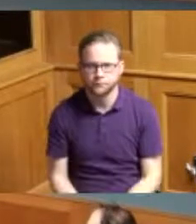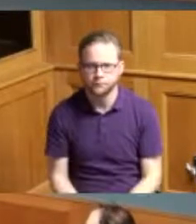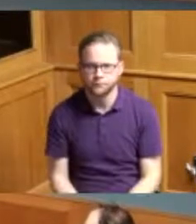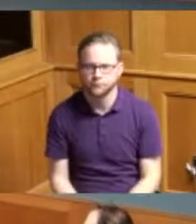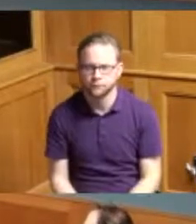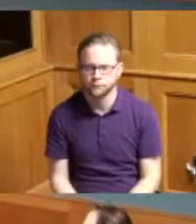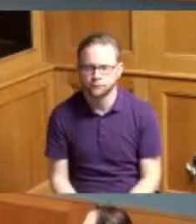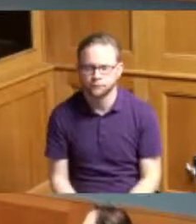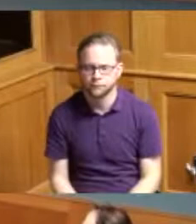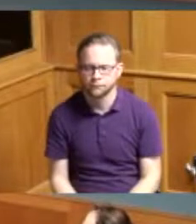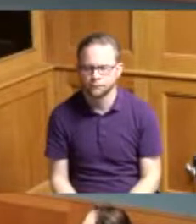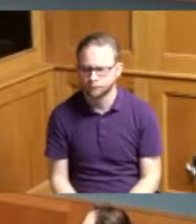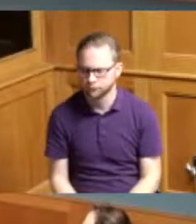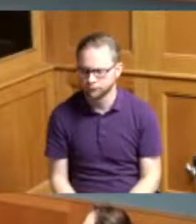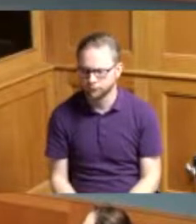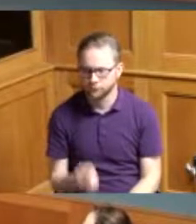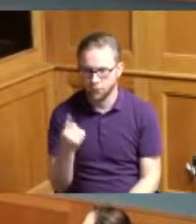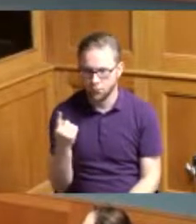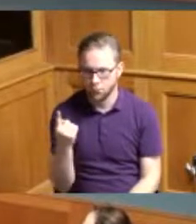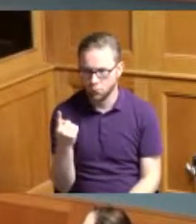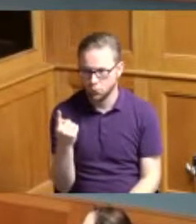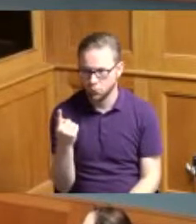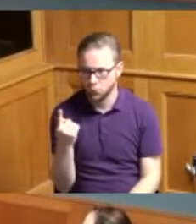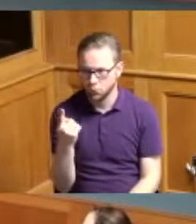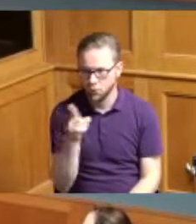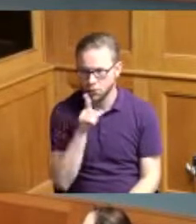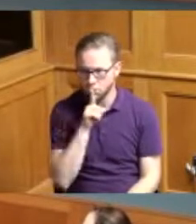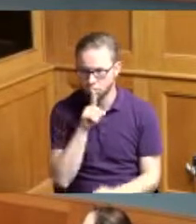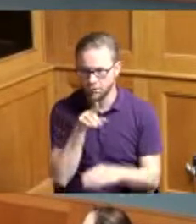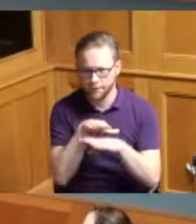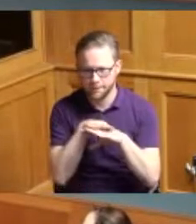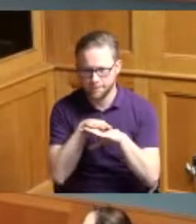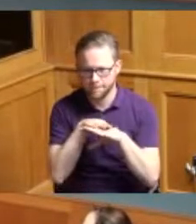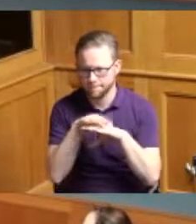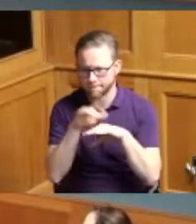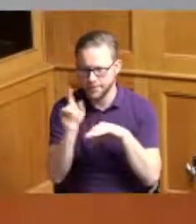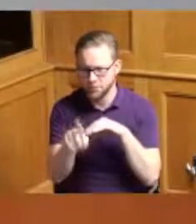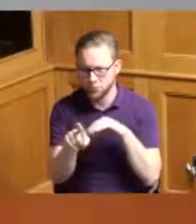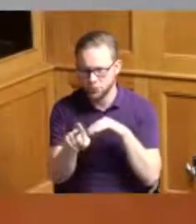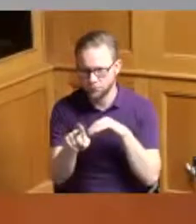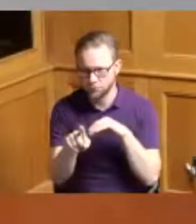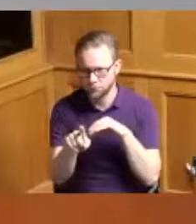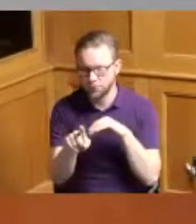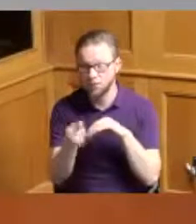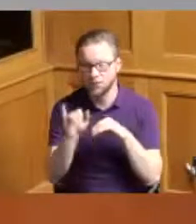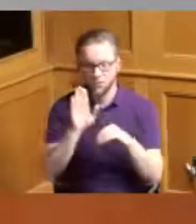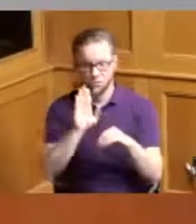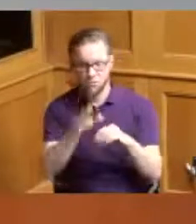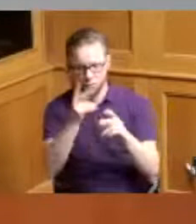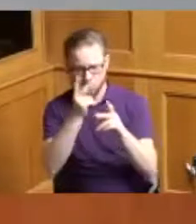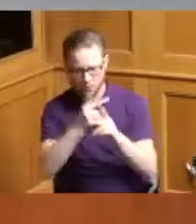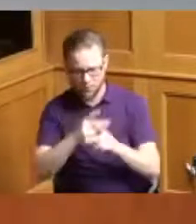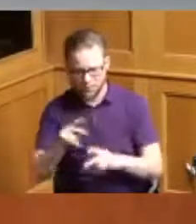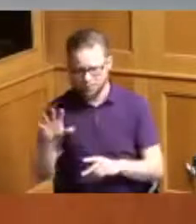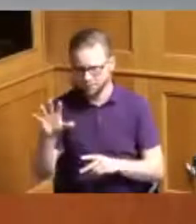I have a couple well one very basic question so when you do this calculation with 500 square feet